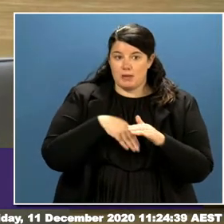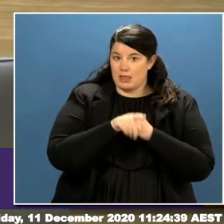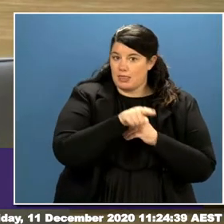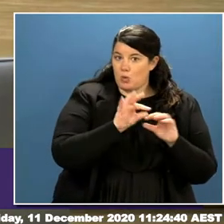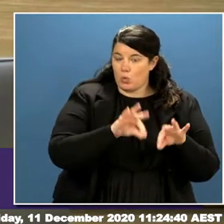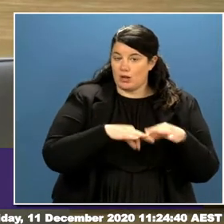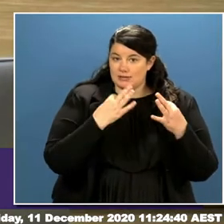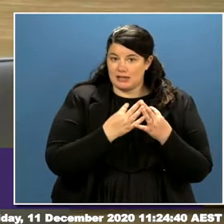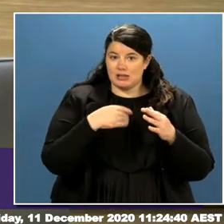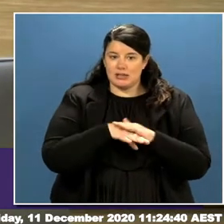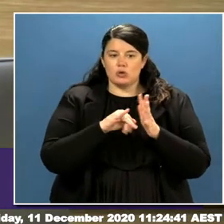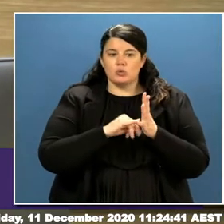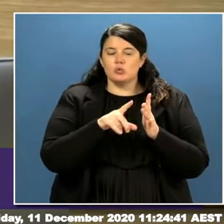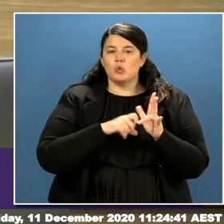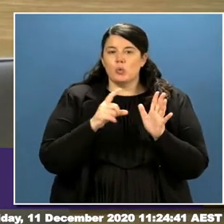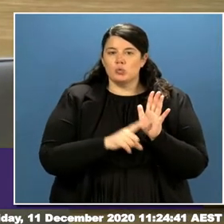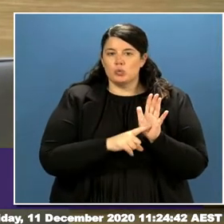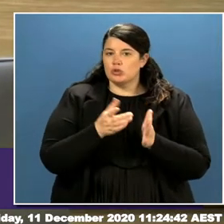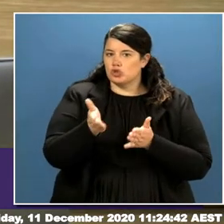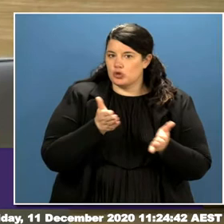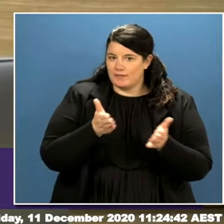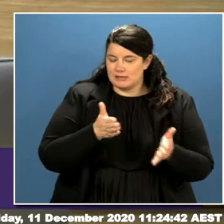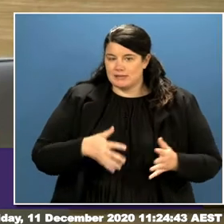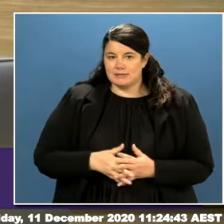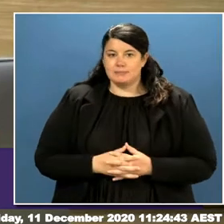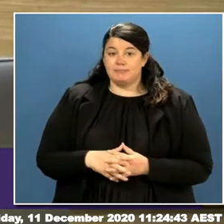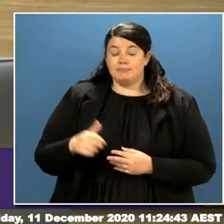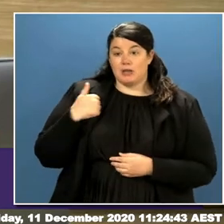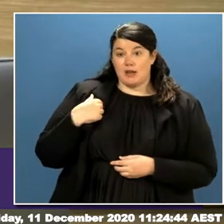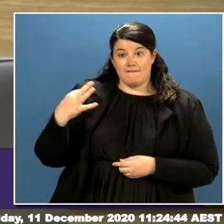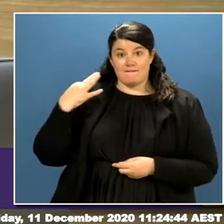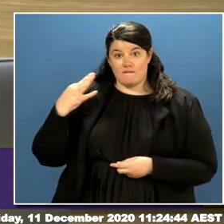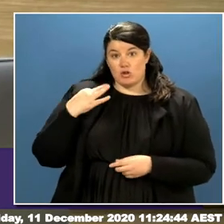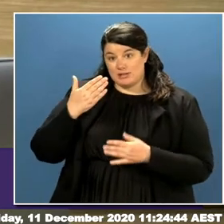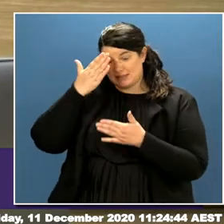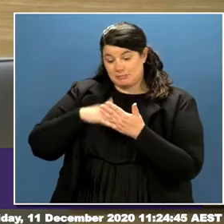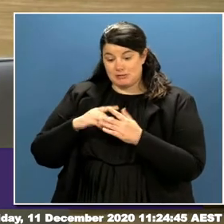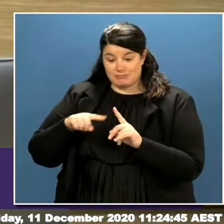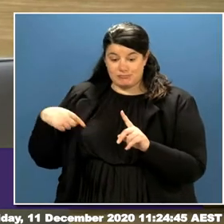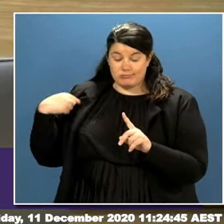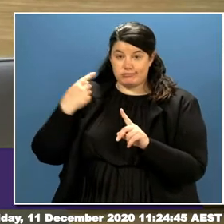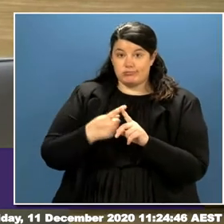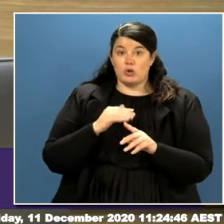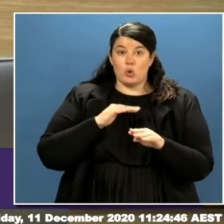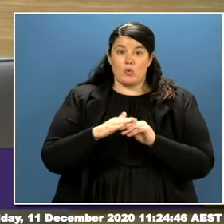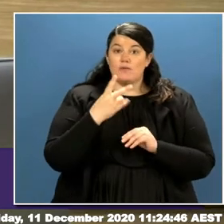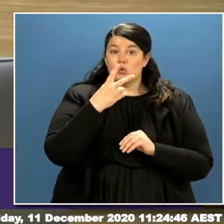the social services sector. My volunteering experience spans over 20 years.